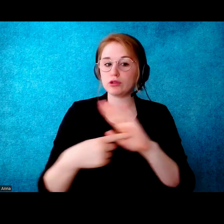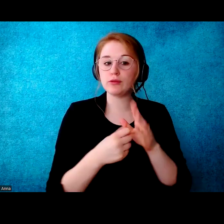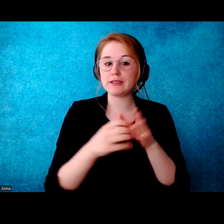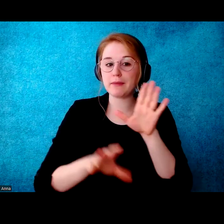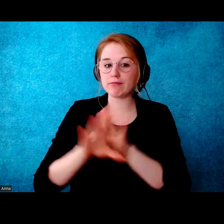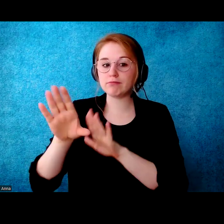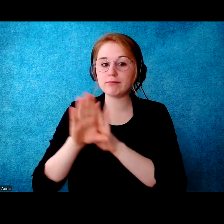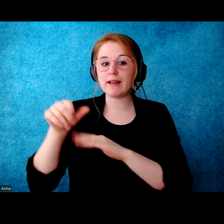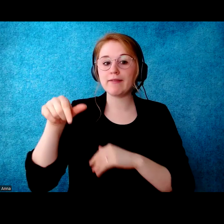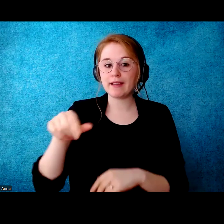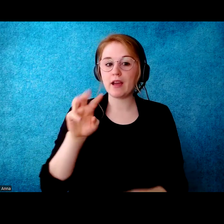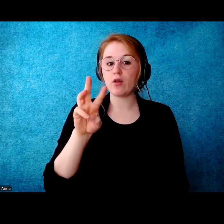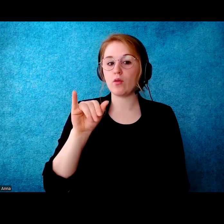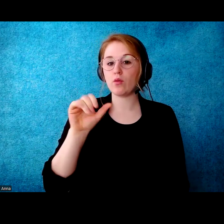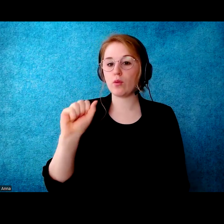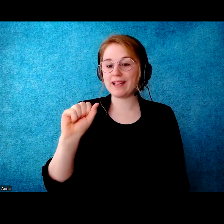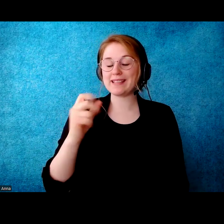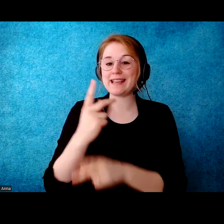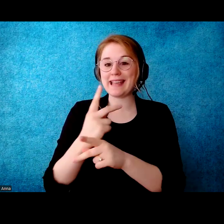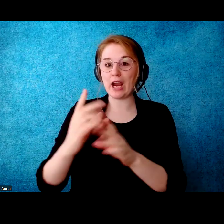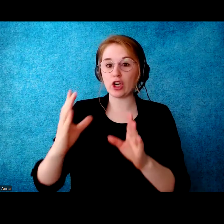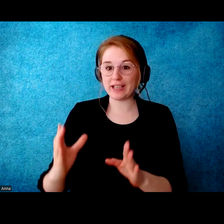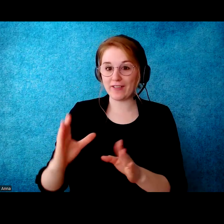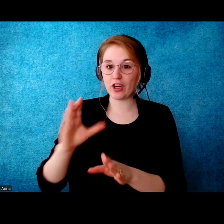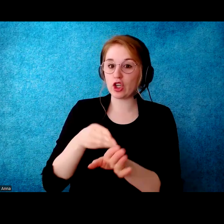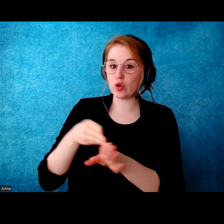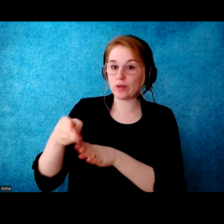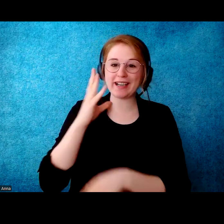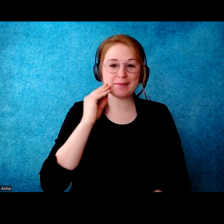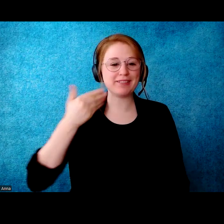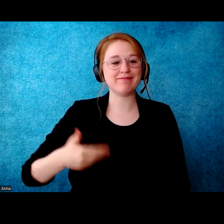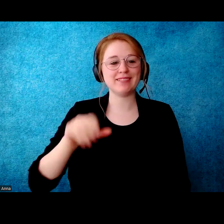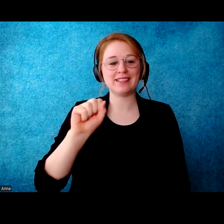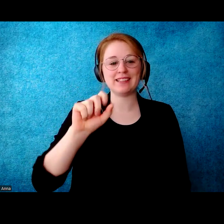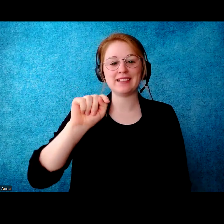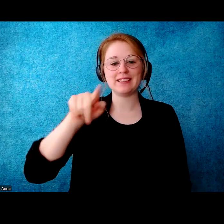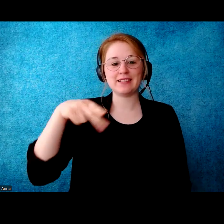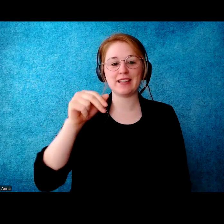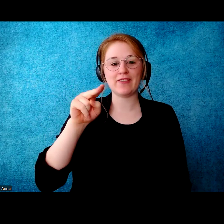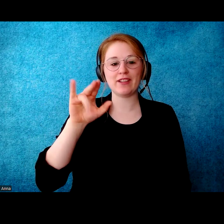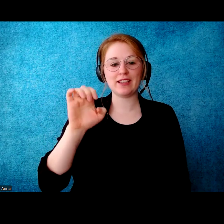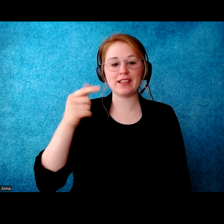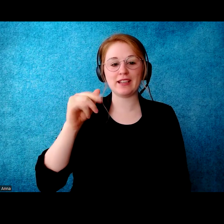the WisCaregiver Careers experience. So I'm Stephanie Gibbs, director of the Direct Care Workforce Strategies Center